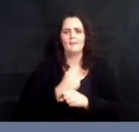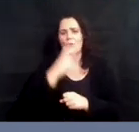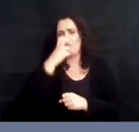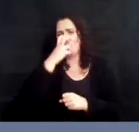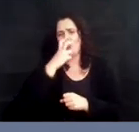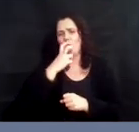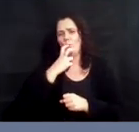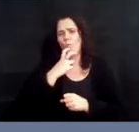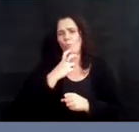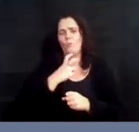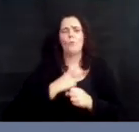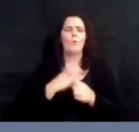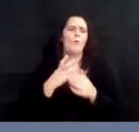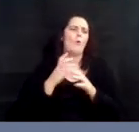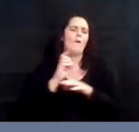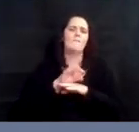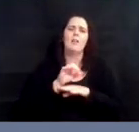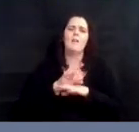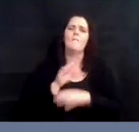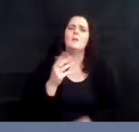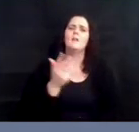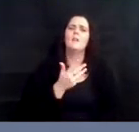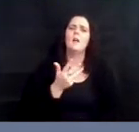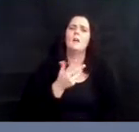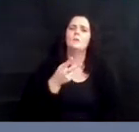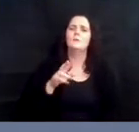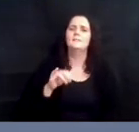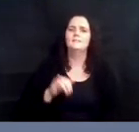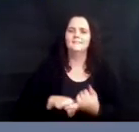film in the 1920s, ‘The Adventures of Prince Achmed’, which is a shadow puppet